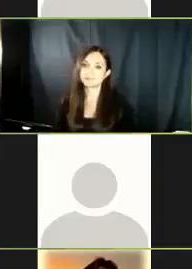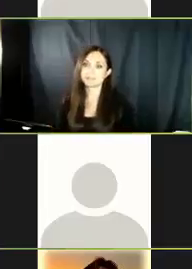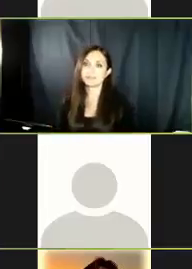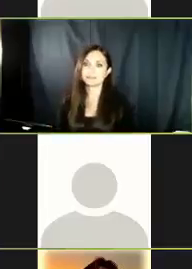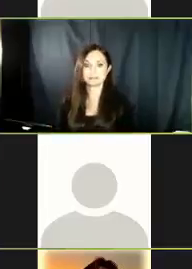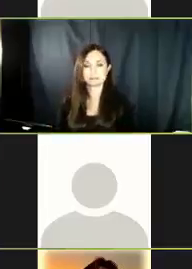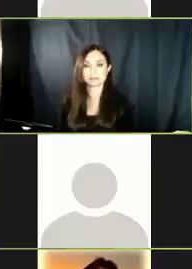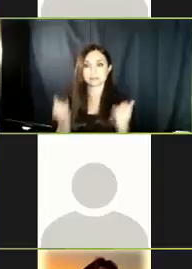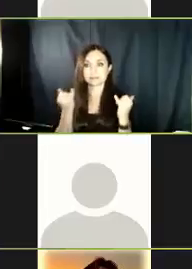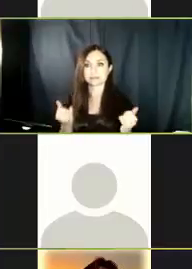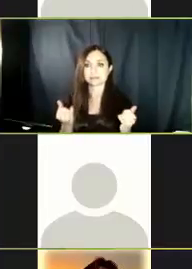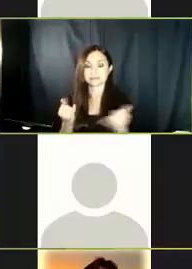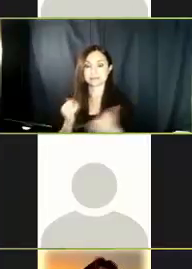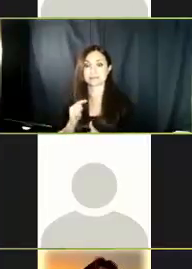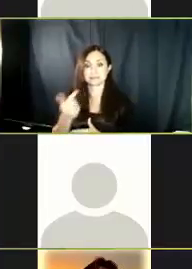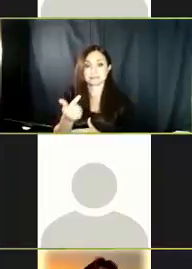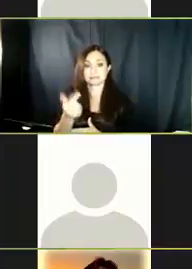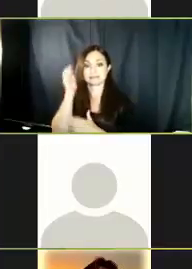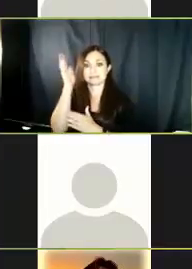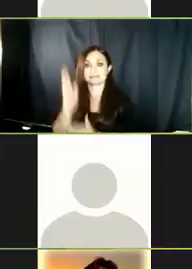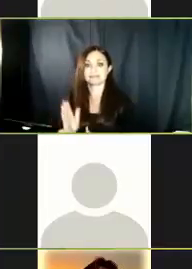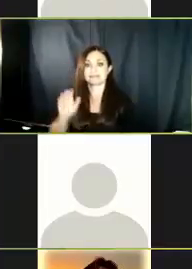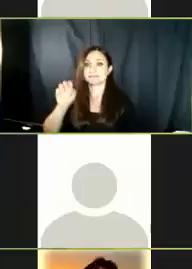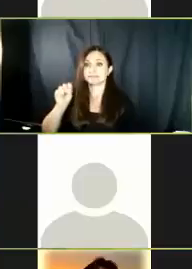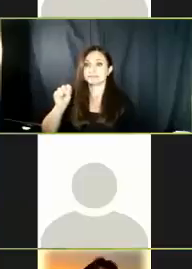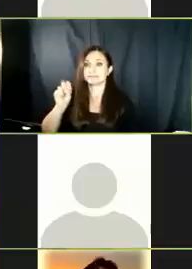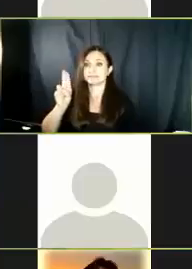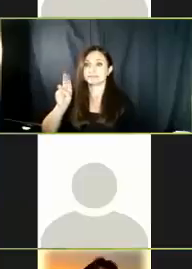And now, I'm going to hand it over to our speaker, Summer Alcauter.